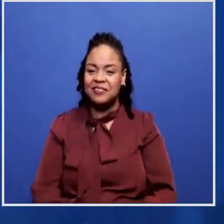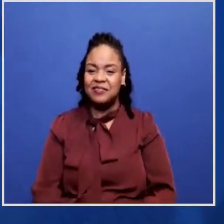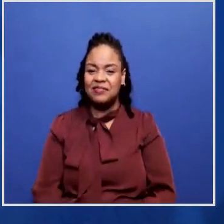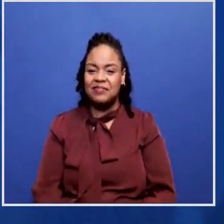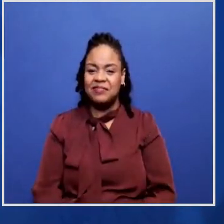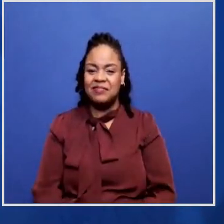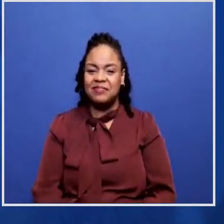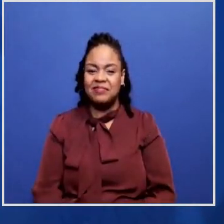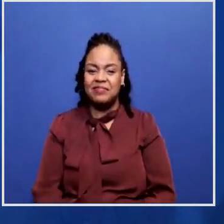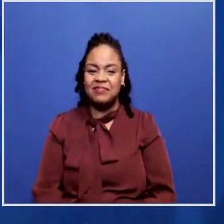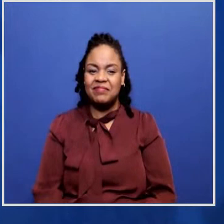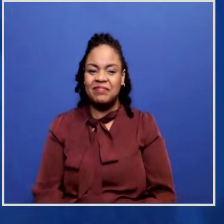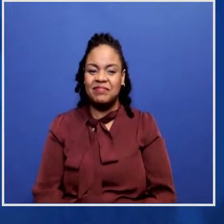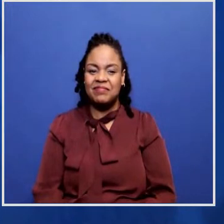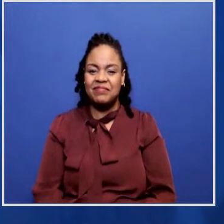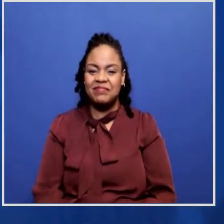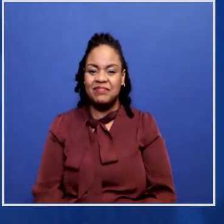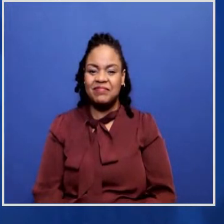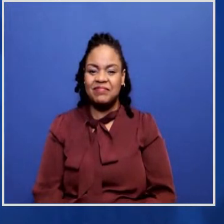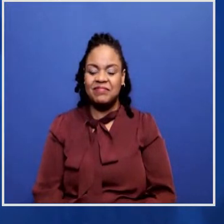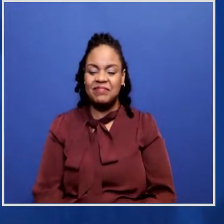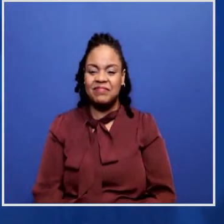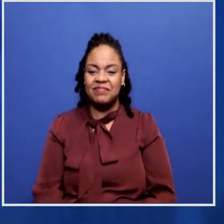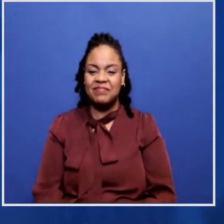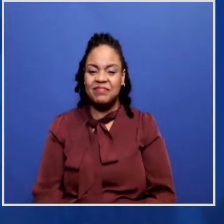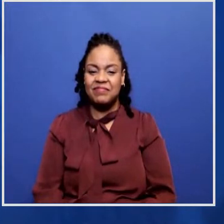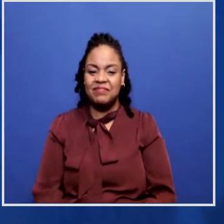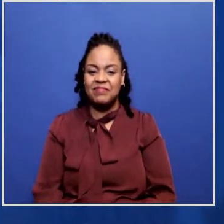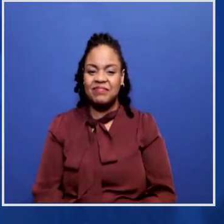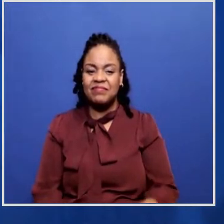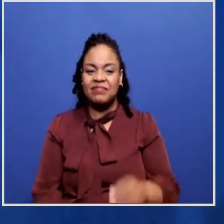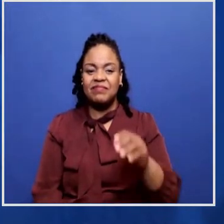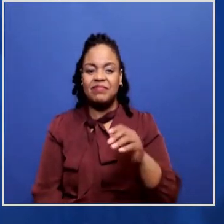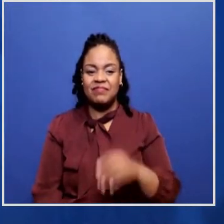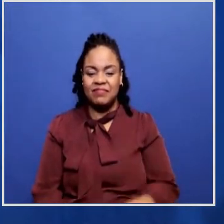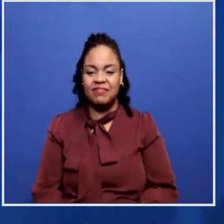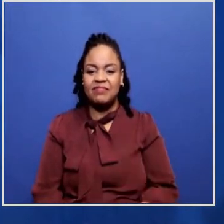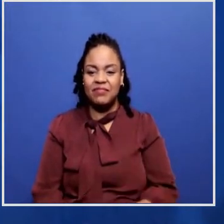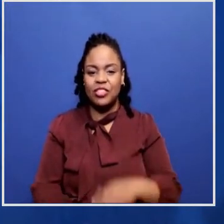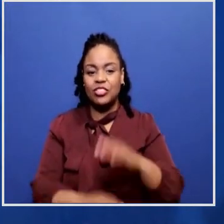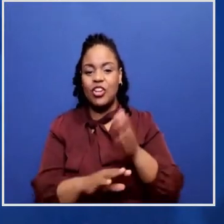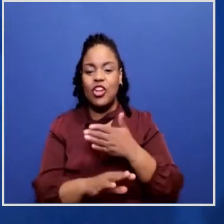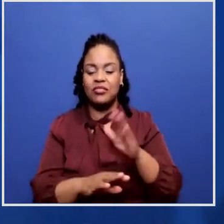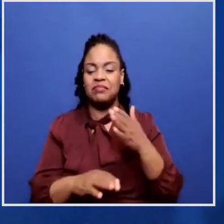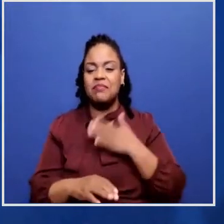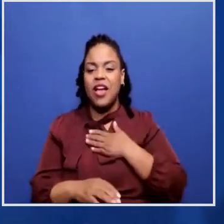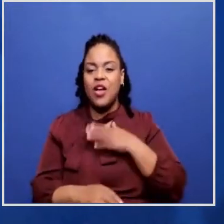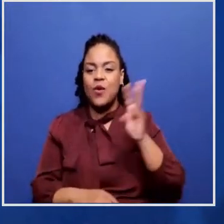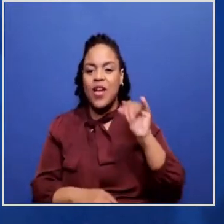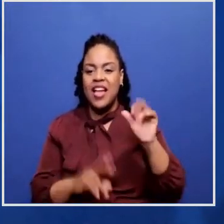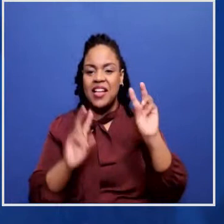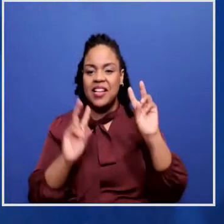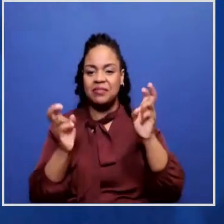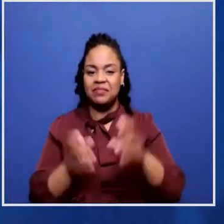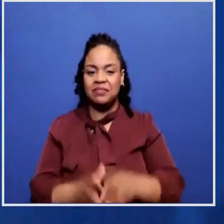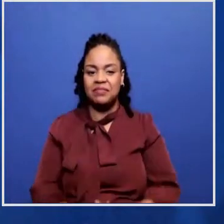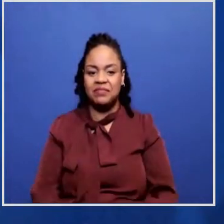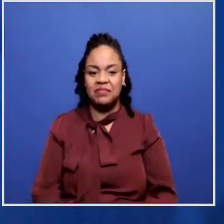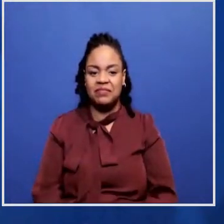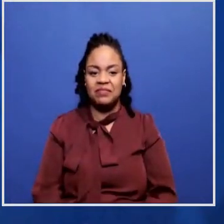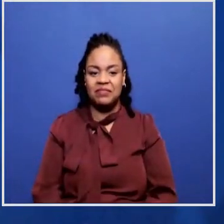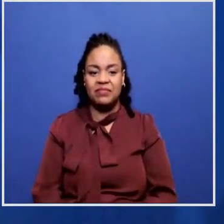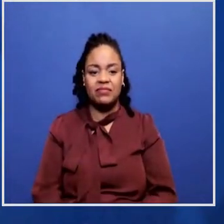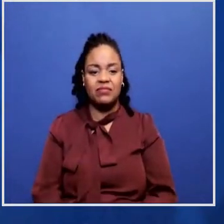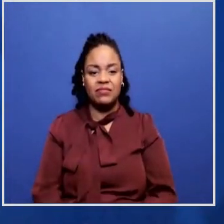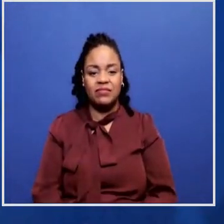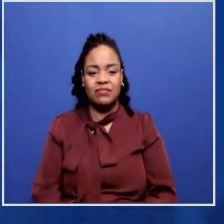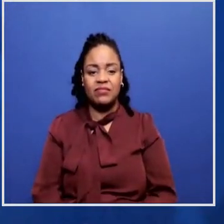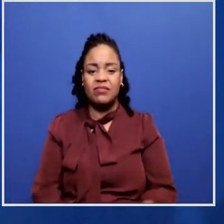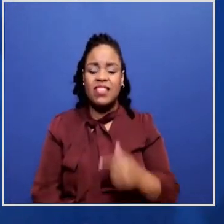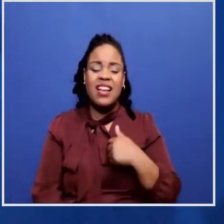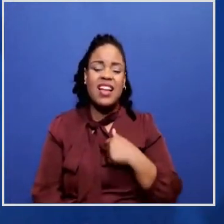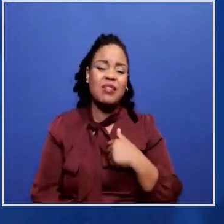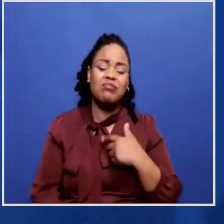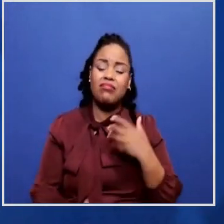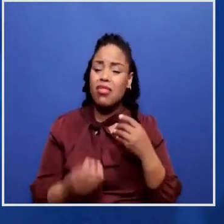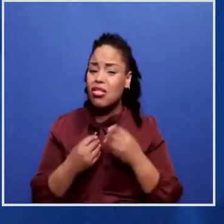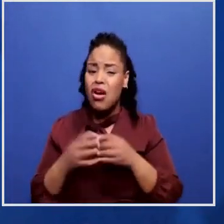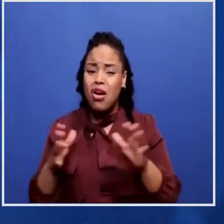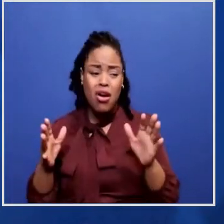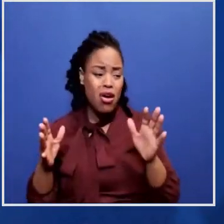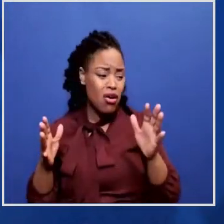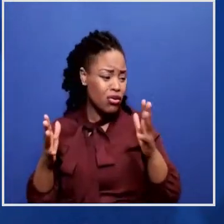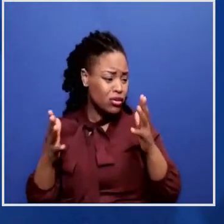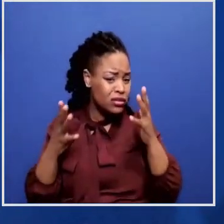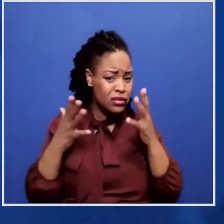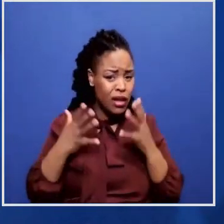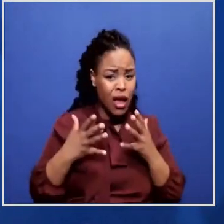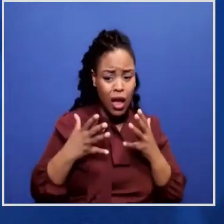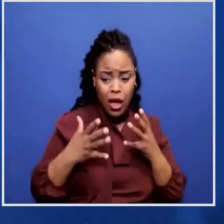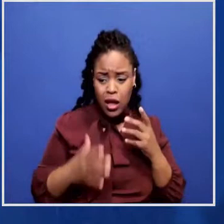VIGILANCE FOR GENERATIONS TO